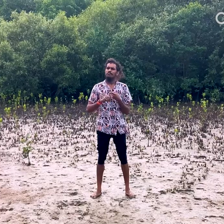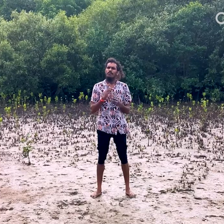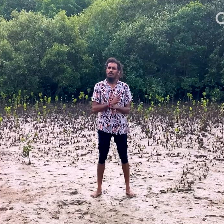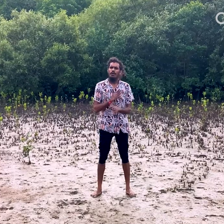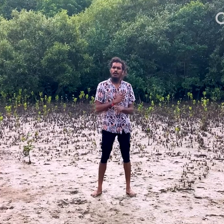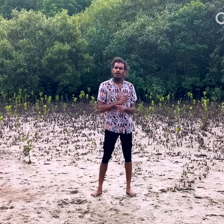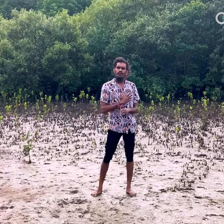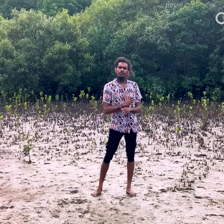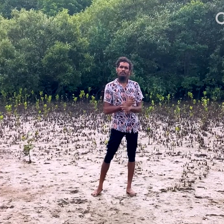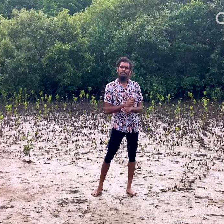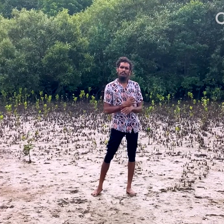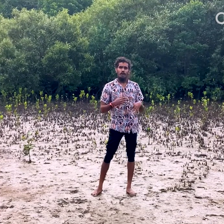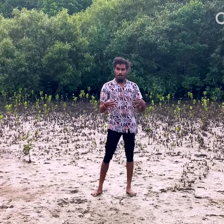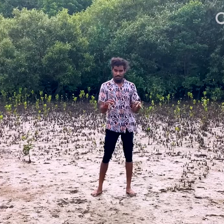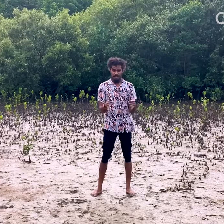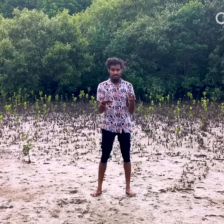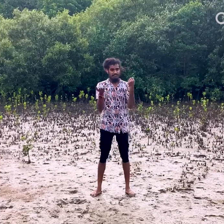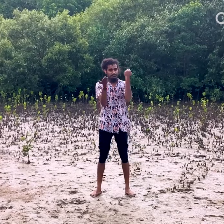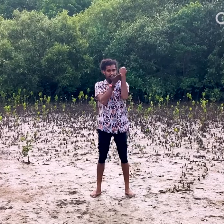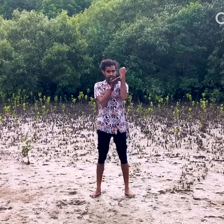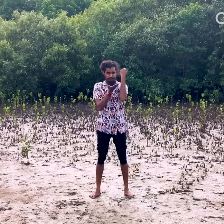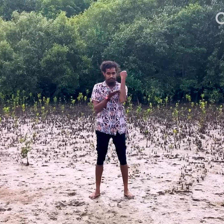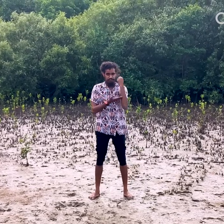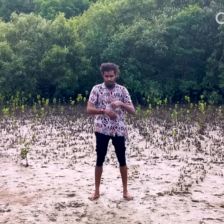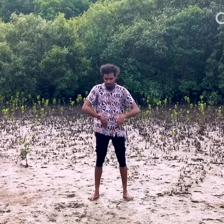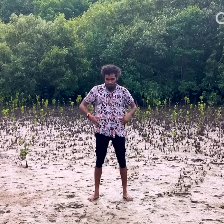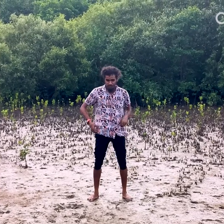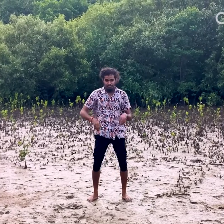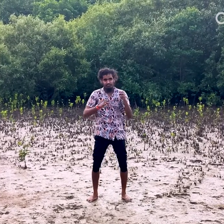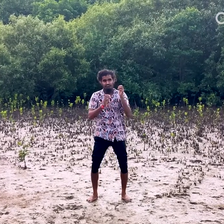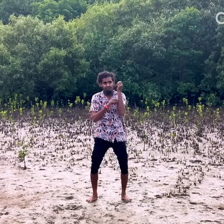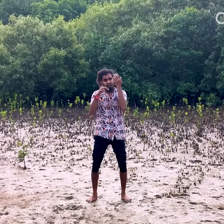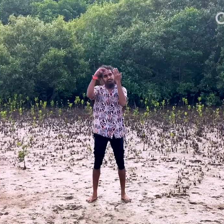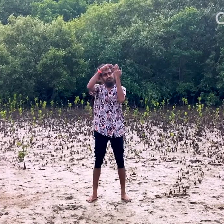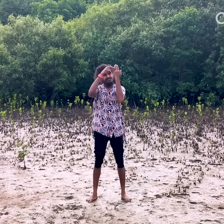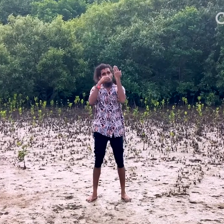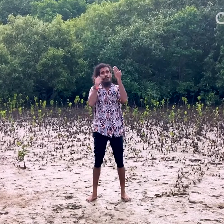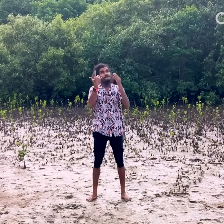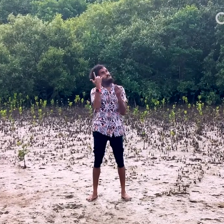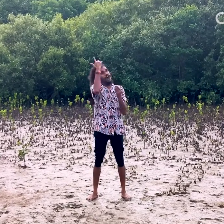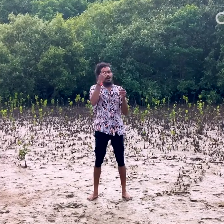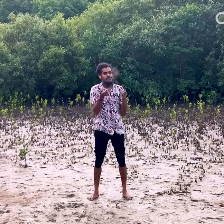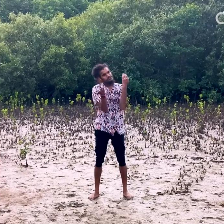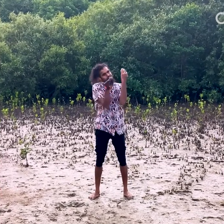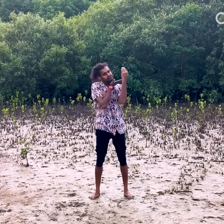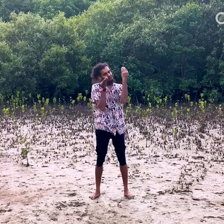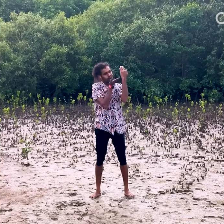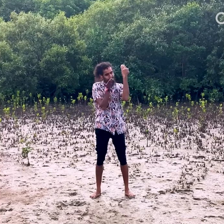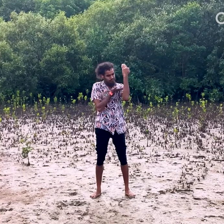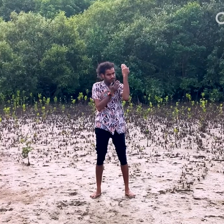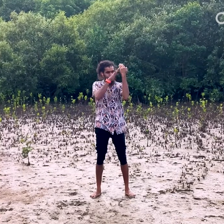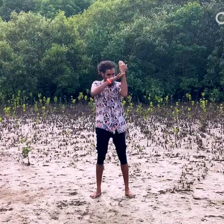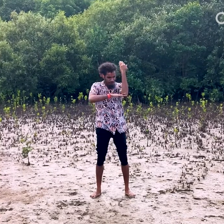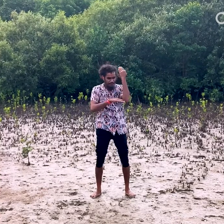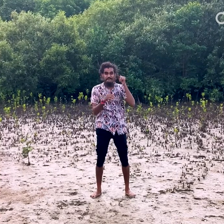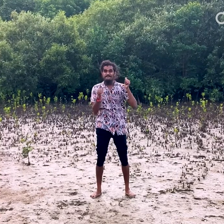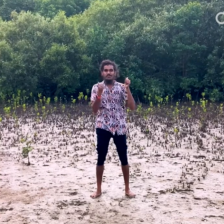I work as a gardener, scaling up trees to prune or cut tall trees.